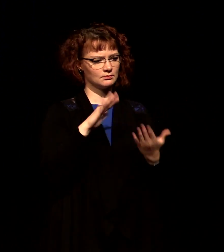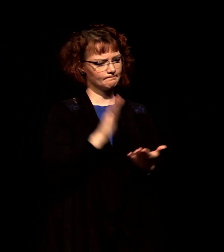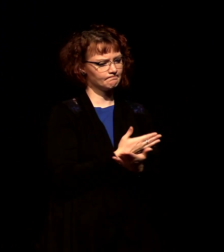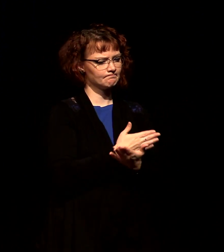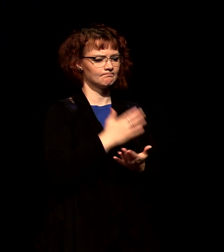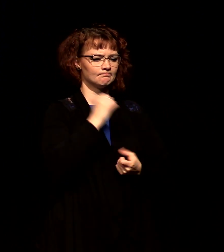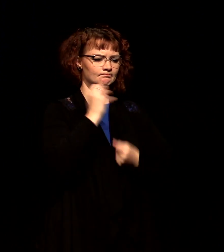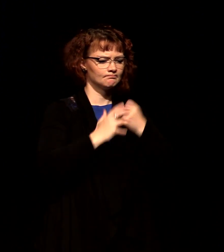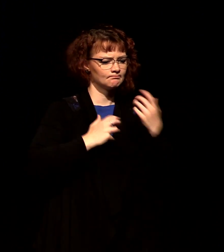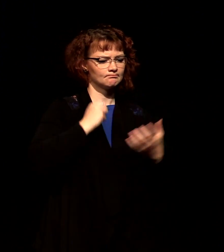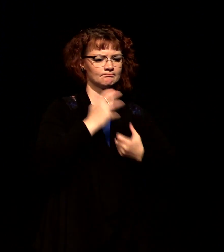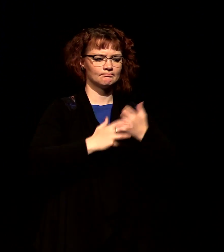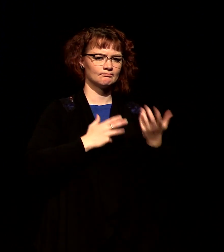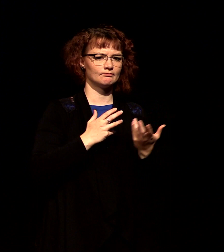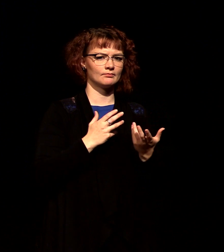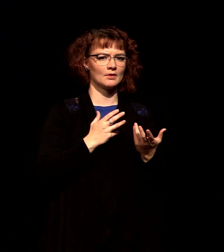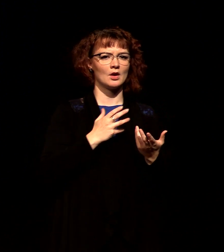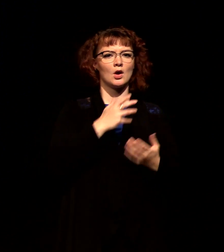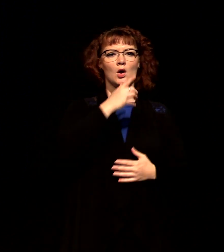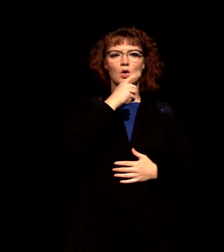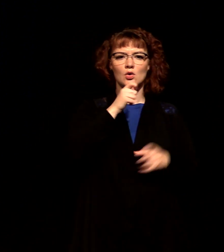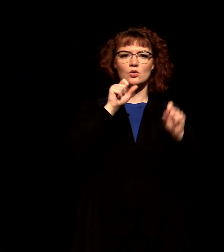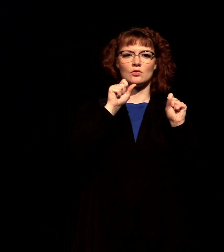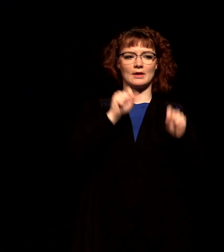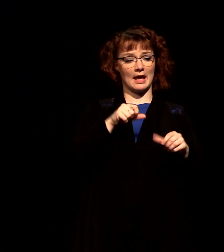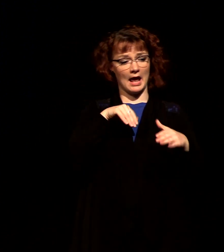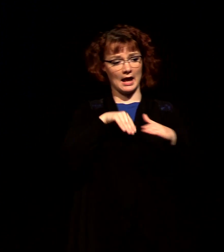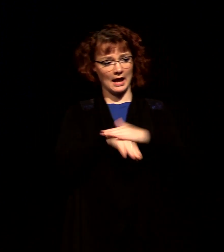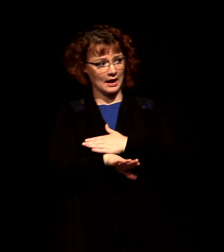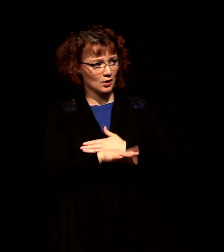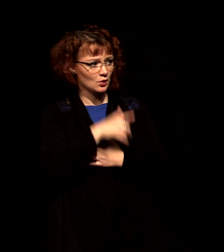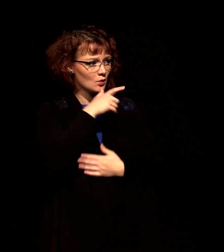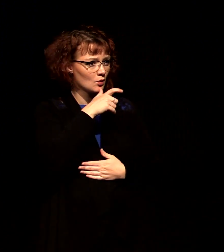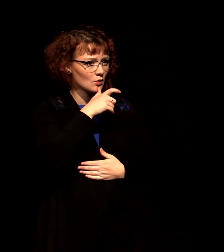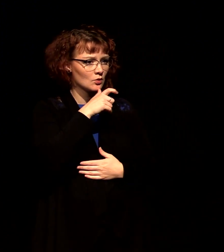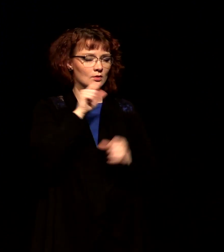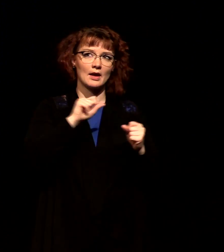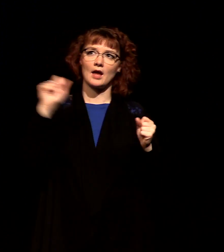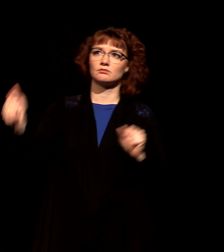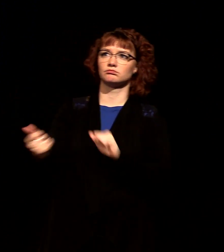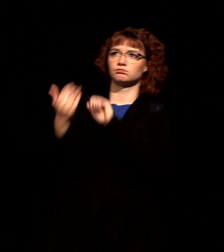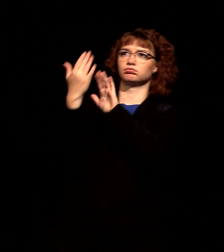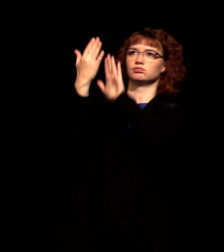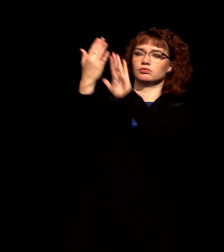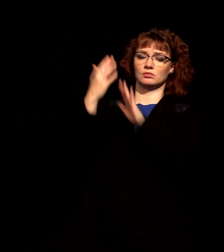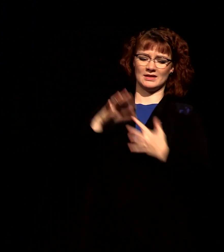is this who can enter who can stand in this holy place? The